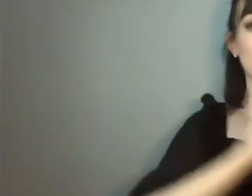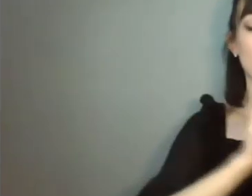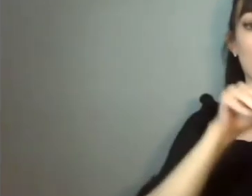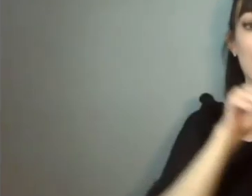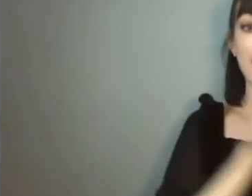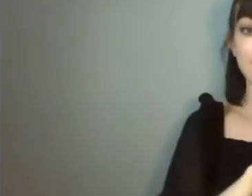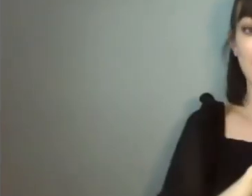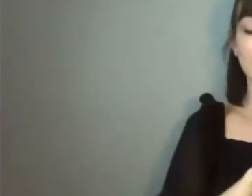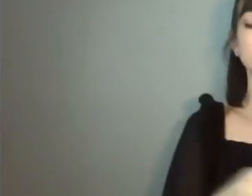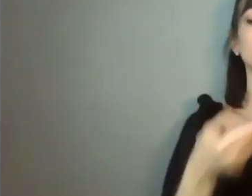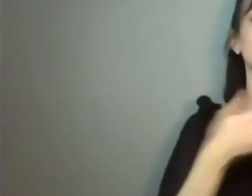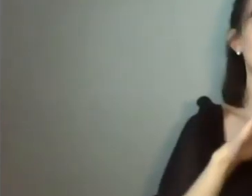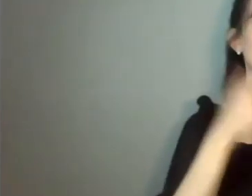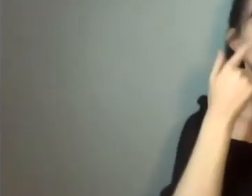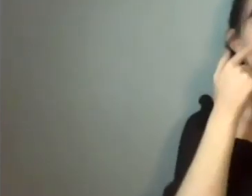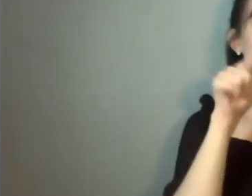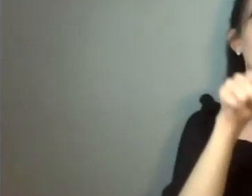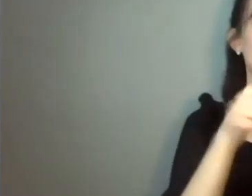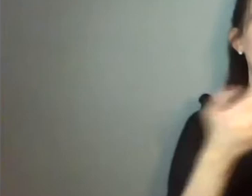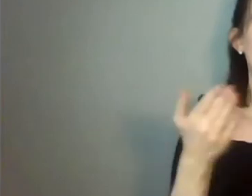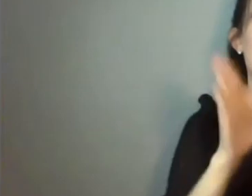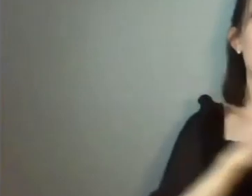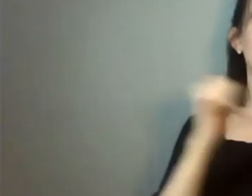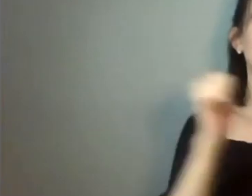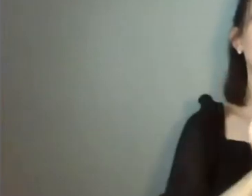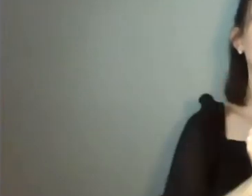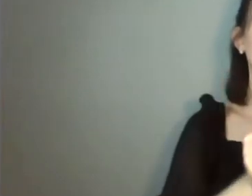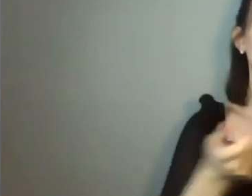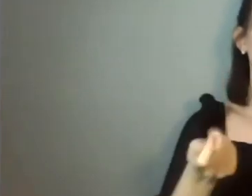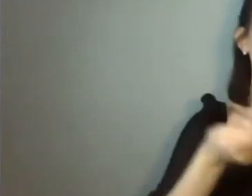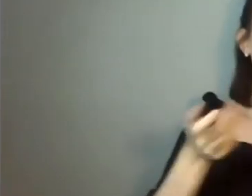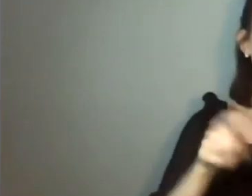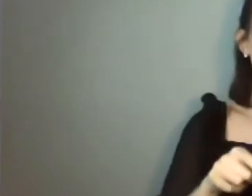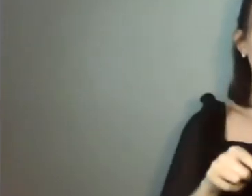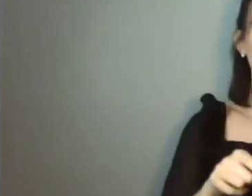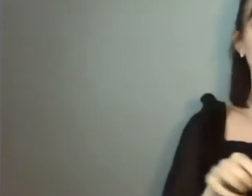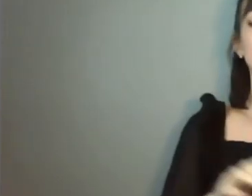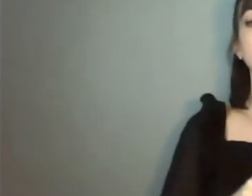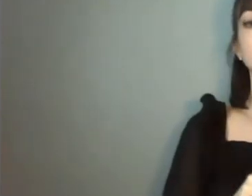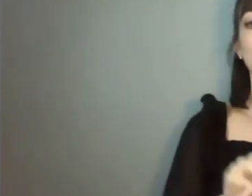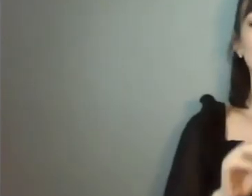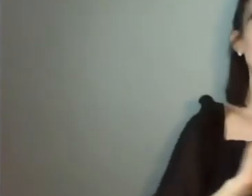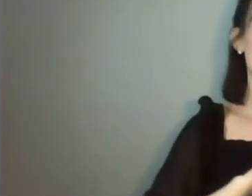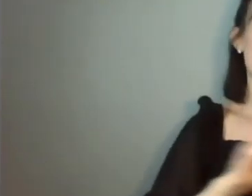look at the way business is conducted. It's so much less likely that we will be in a branch